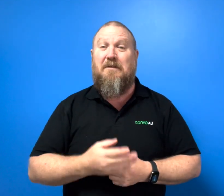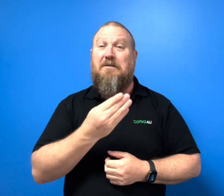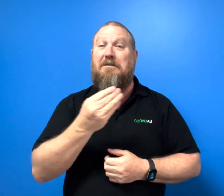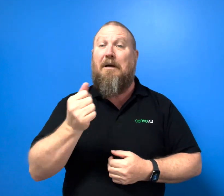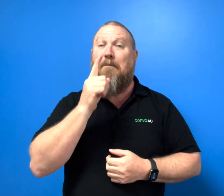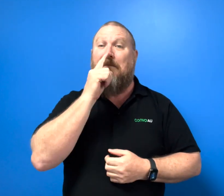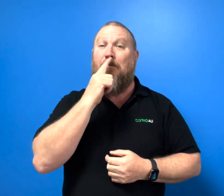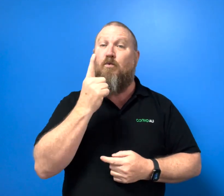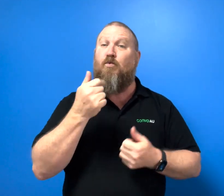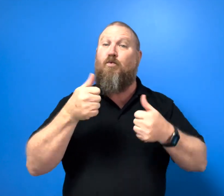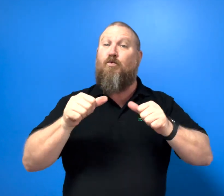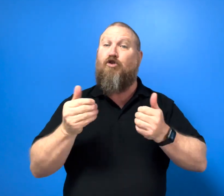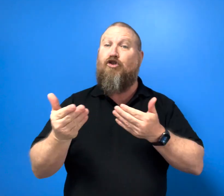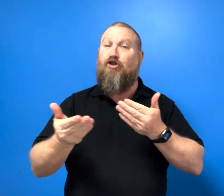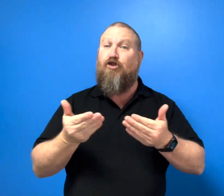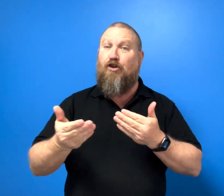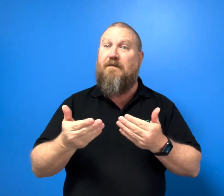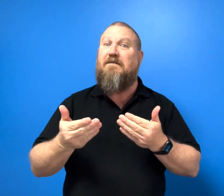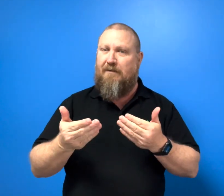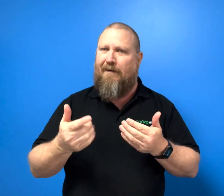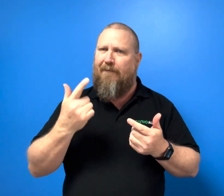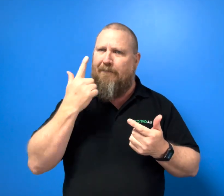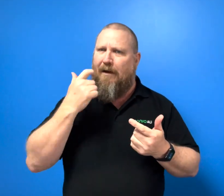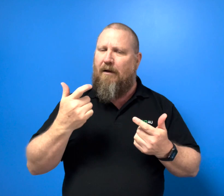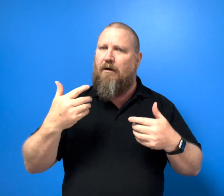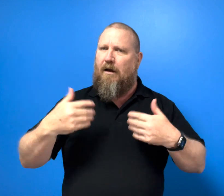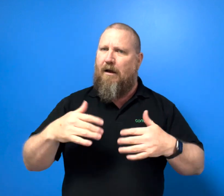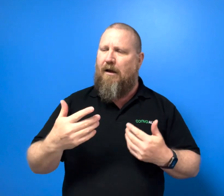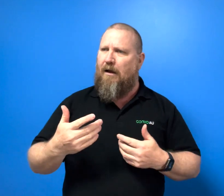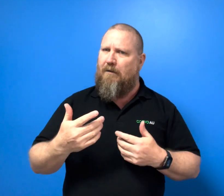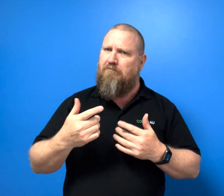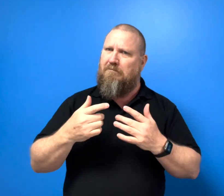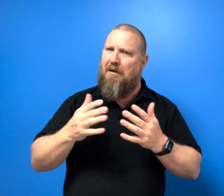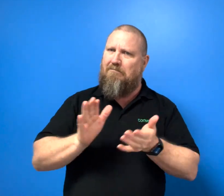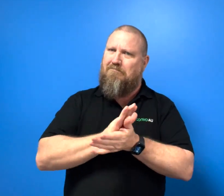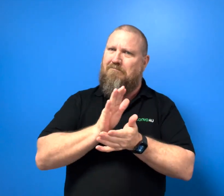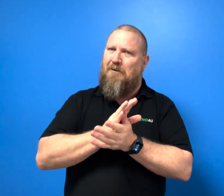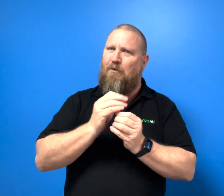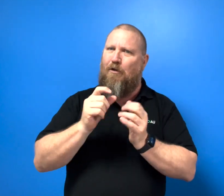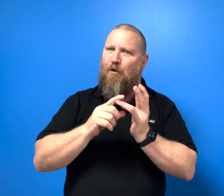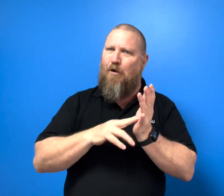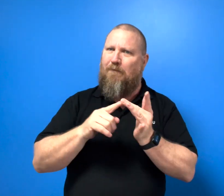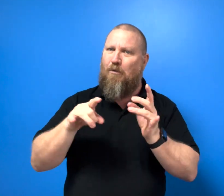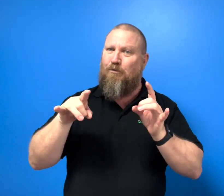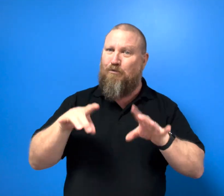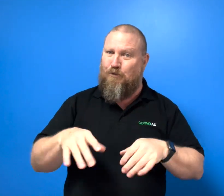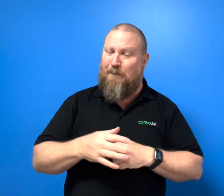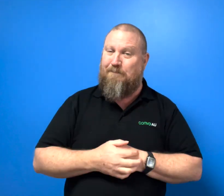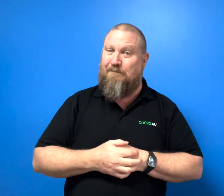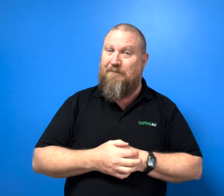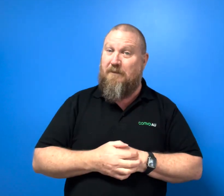Here are some of the user's experience when using Convo Australia.